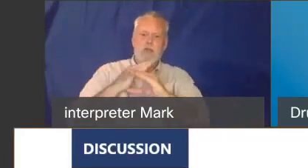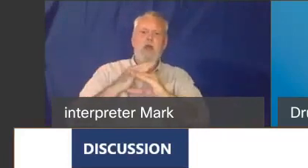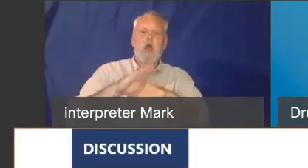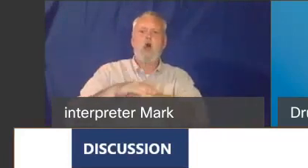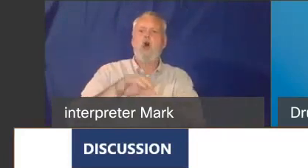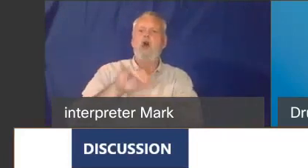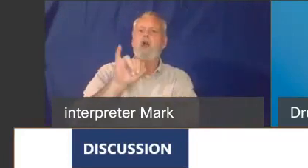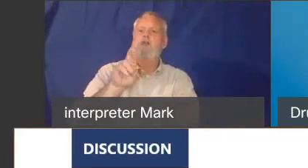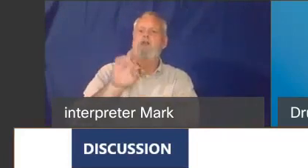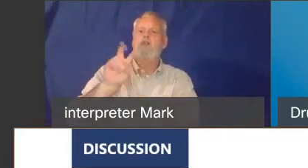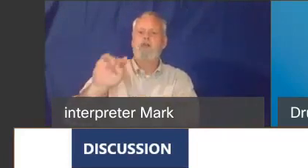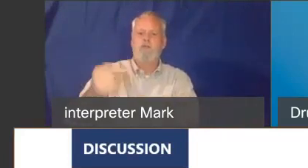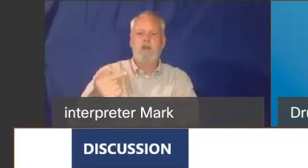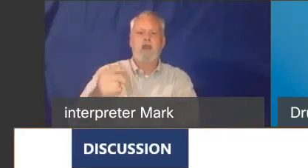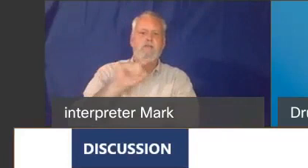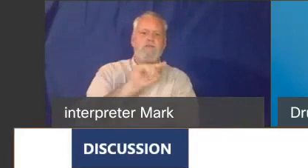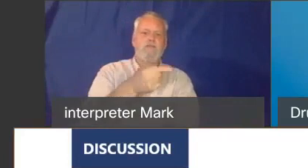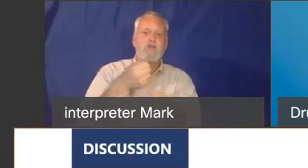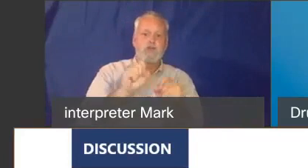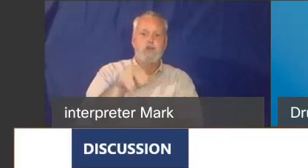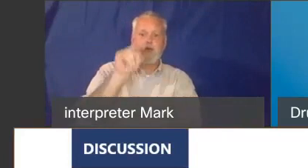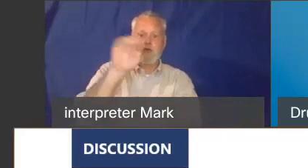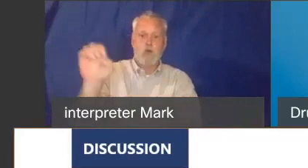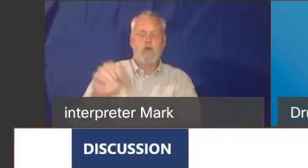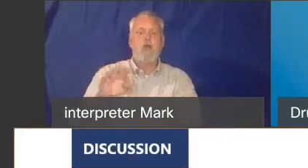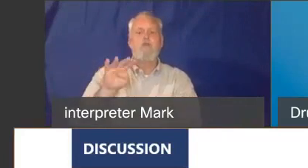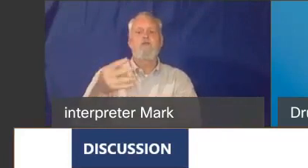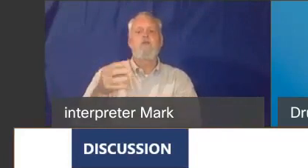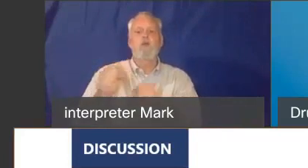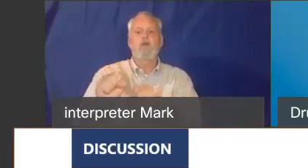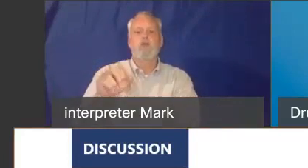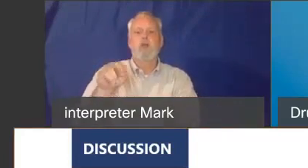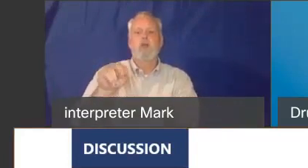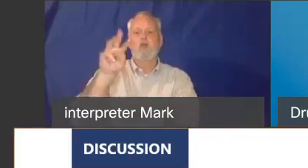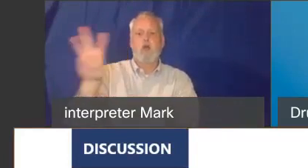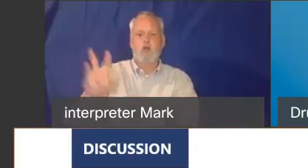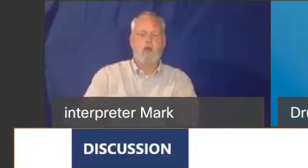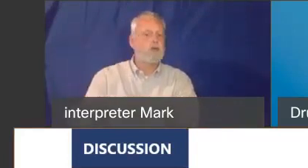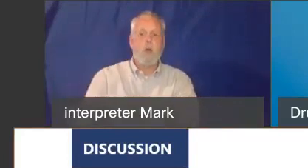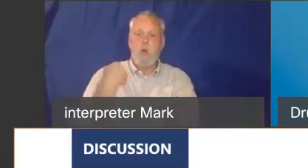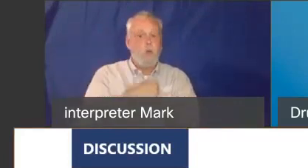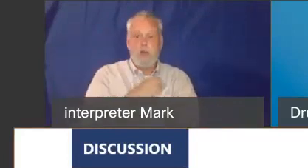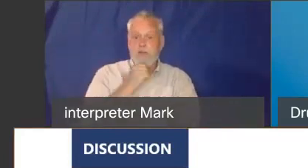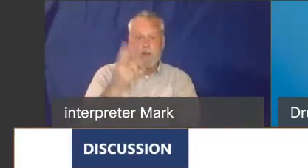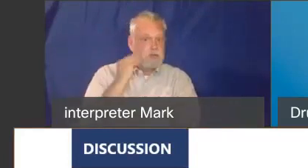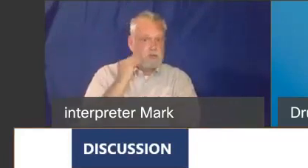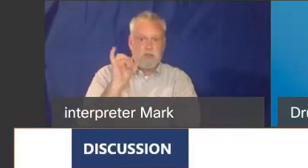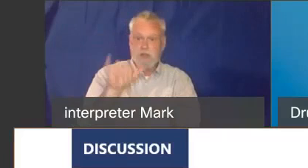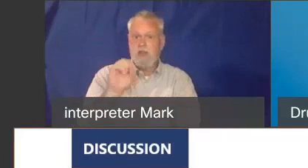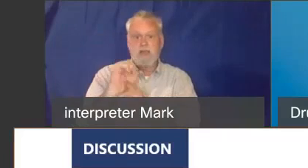On 1st street Northeast on 4th Street, Southwest a number of other locations, but we have not had that circumstance in D. C.